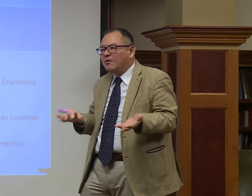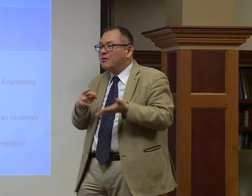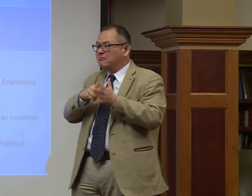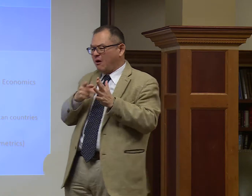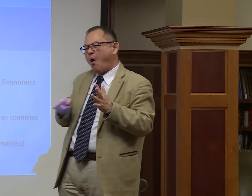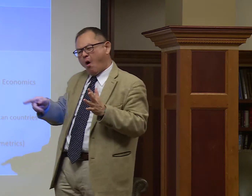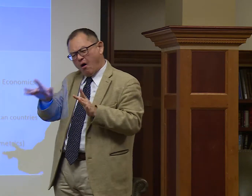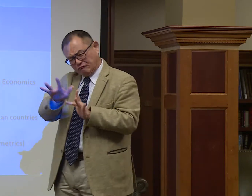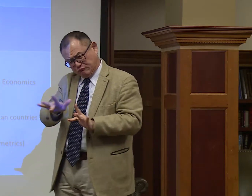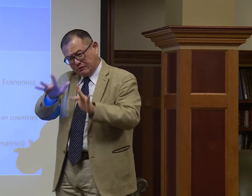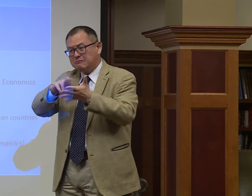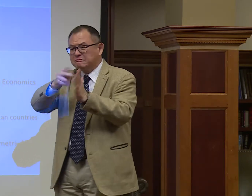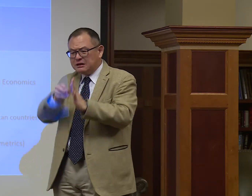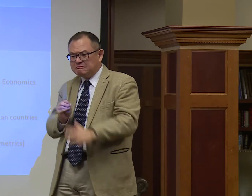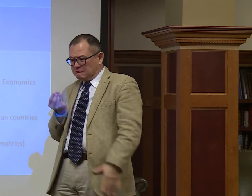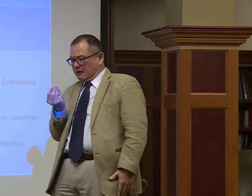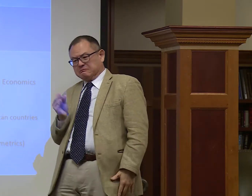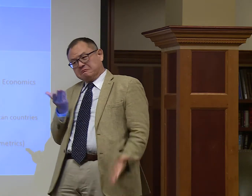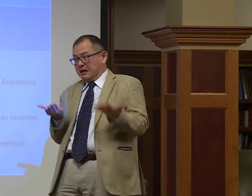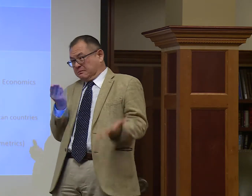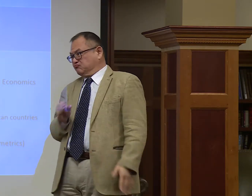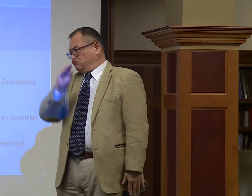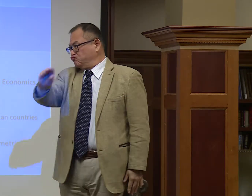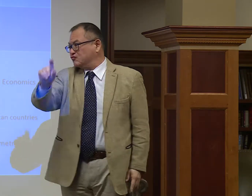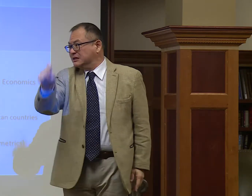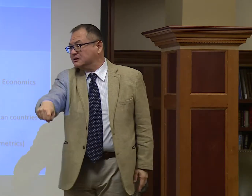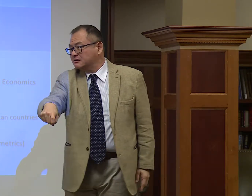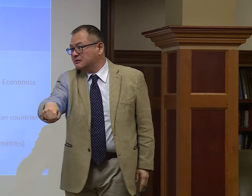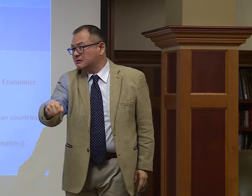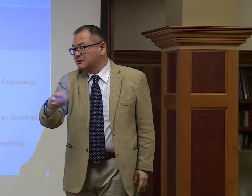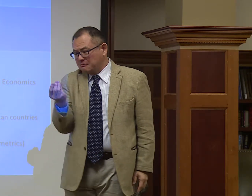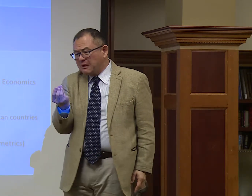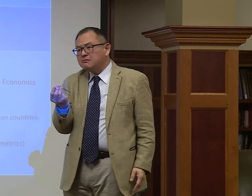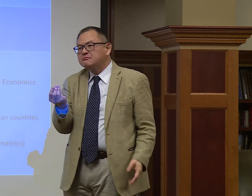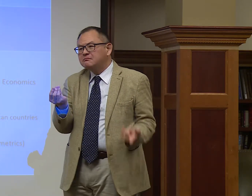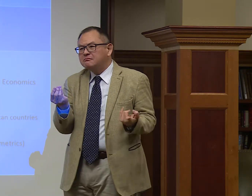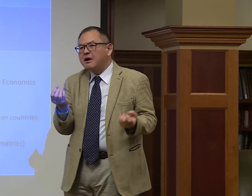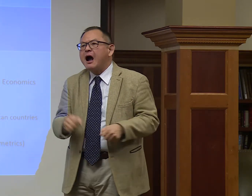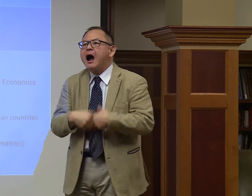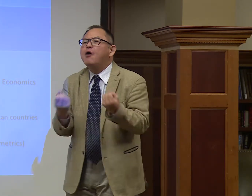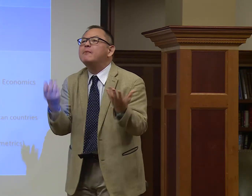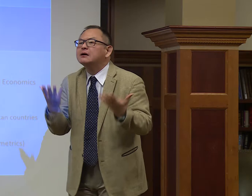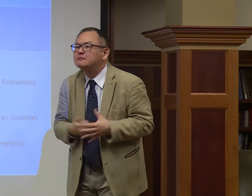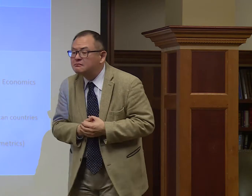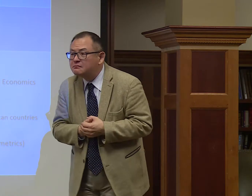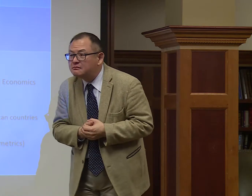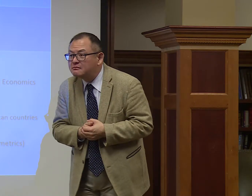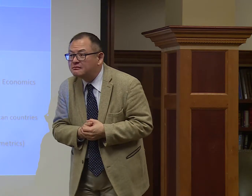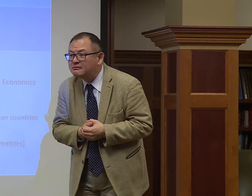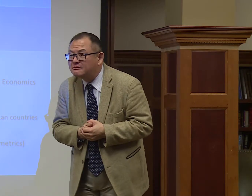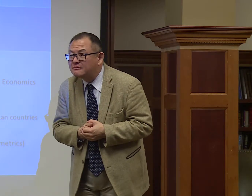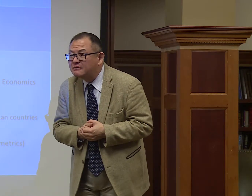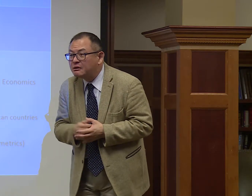People do research and find that there are-- it is factual that people are, um,